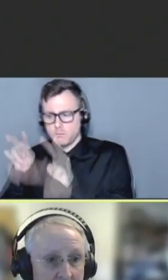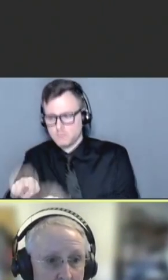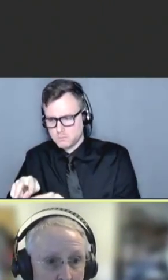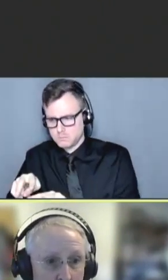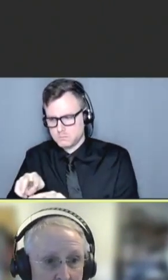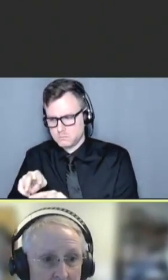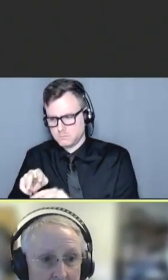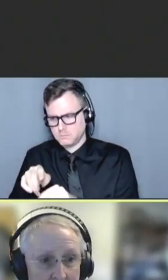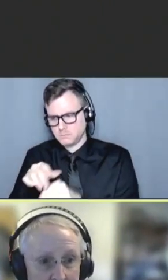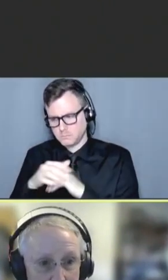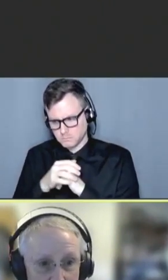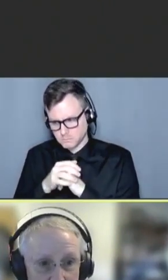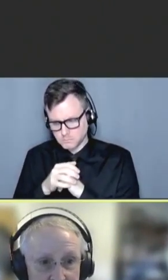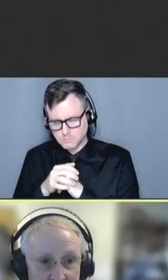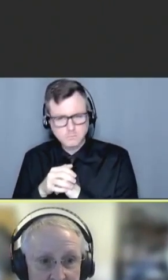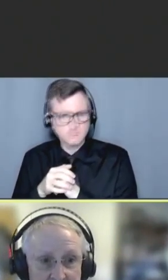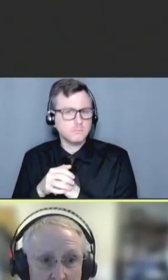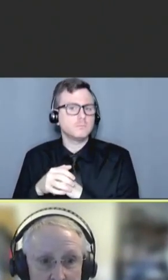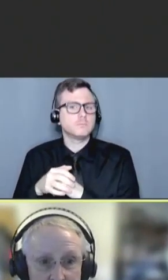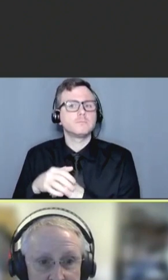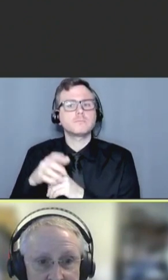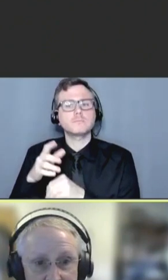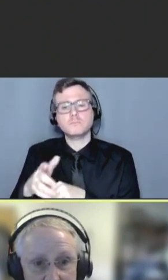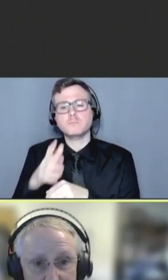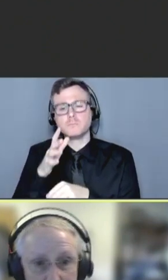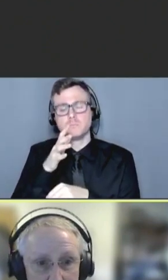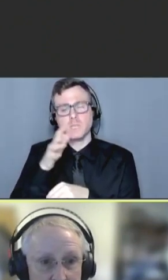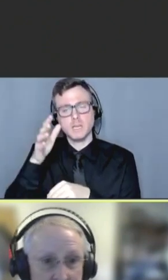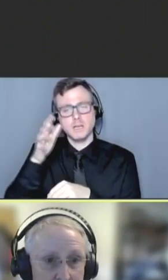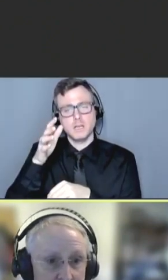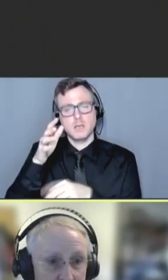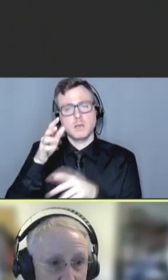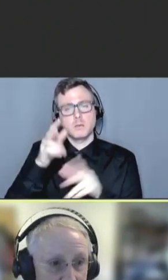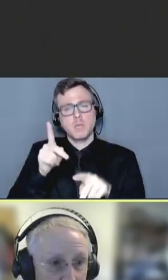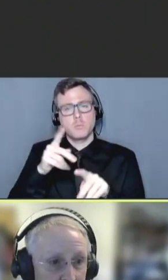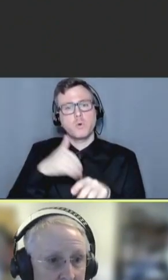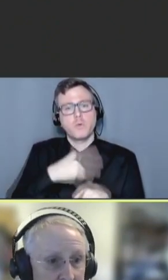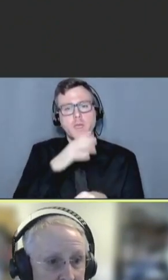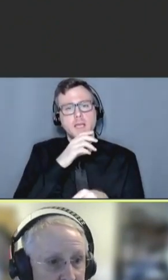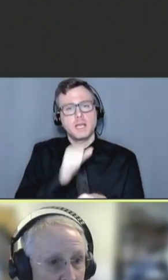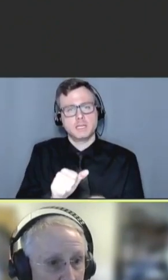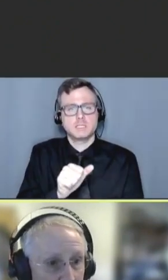The reporting rate among persons age over 50 years per million doses are shown in the chart.